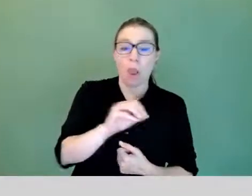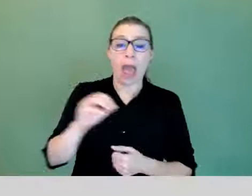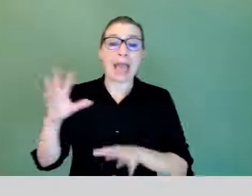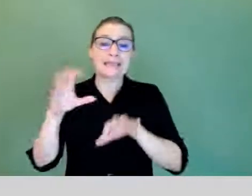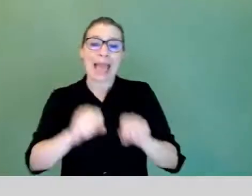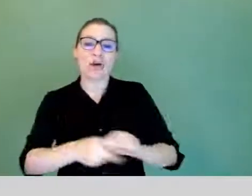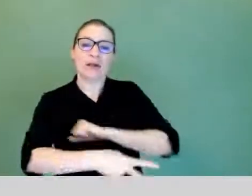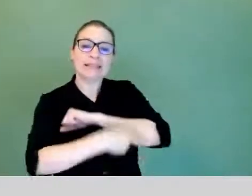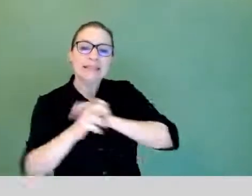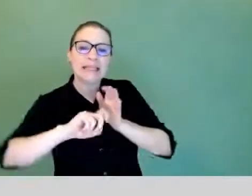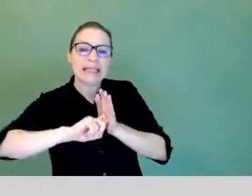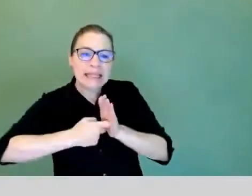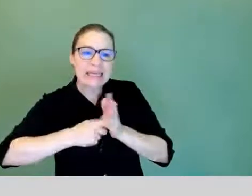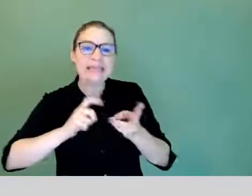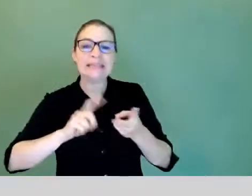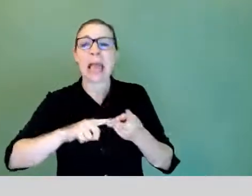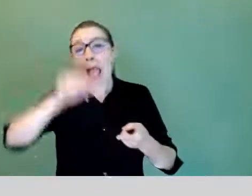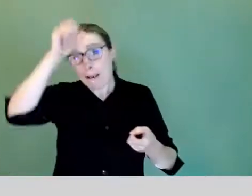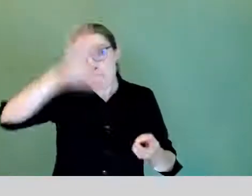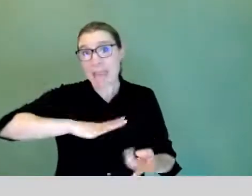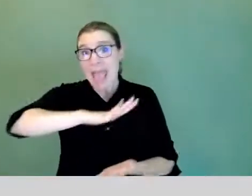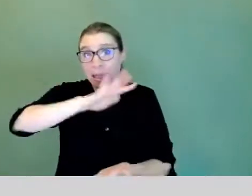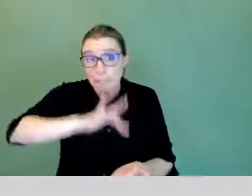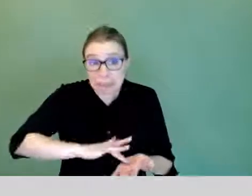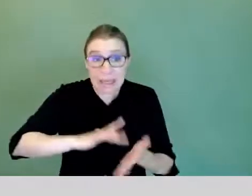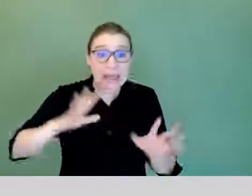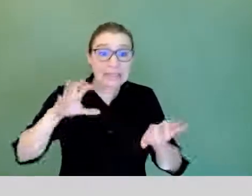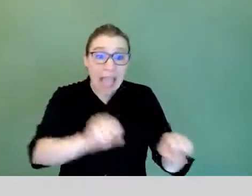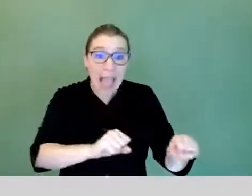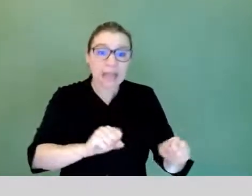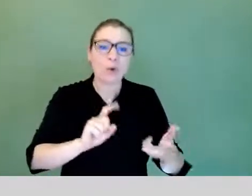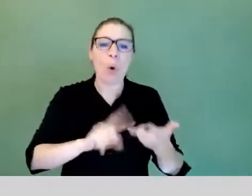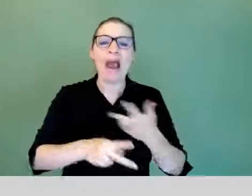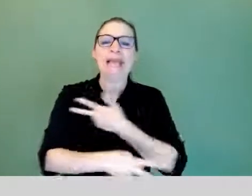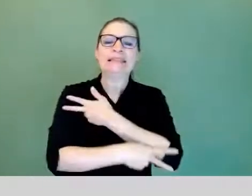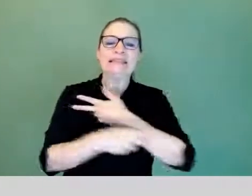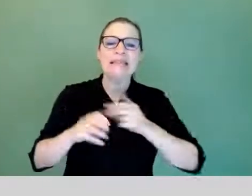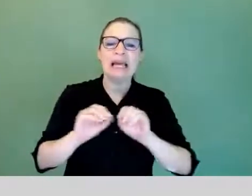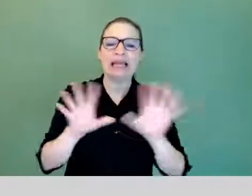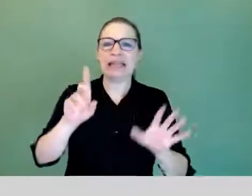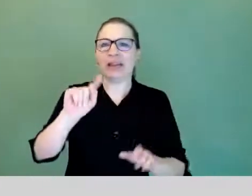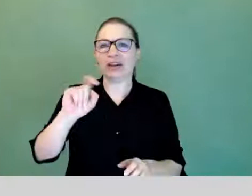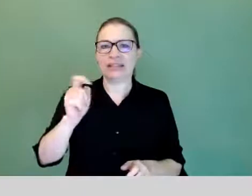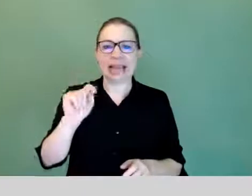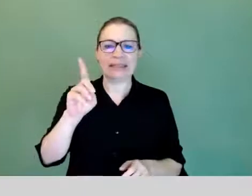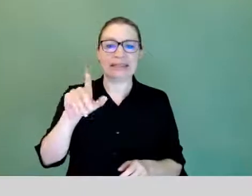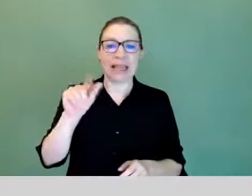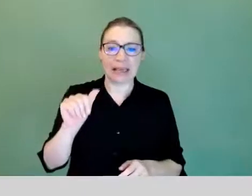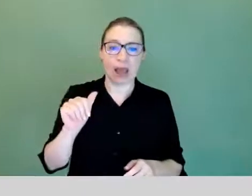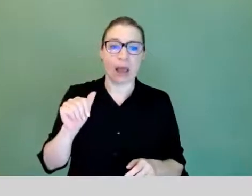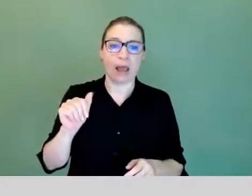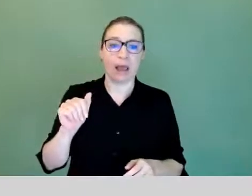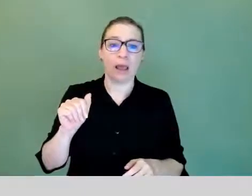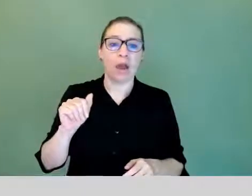execute man-in-the-middle attacks or steal clear text data off the server, so while in transit or from the user's client.